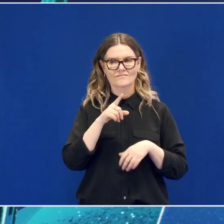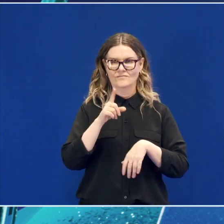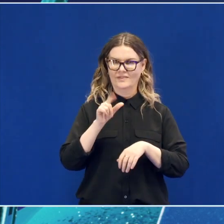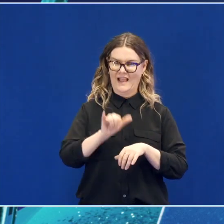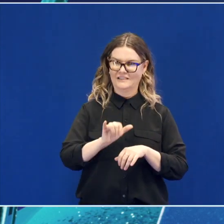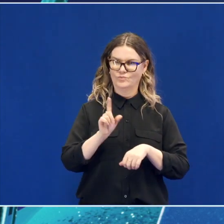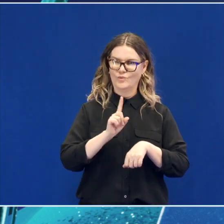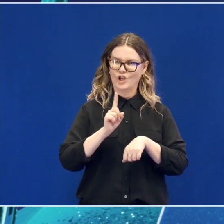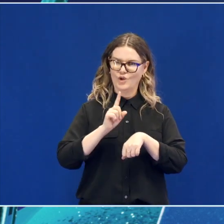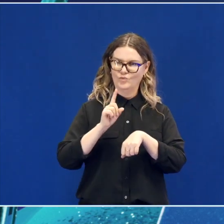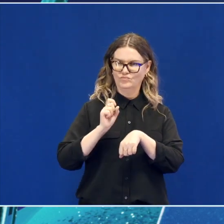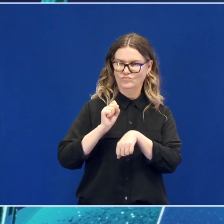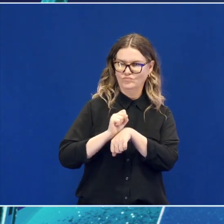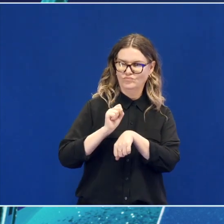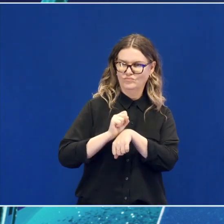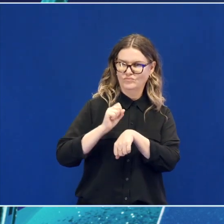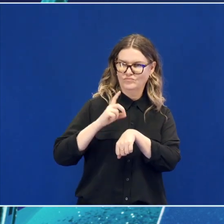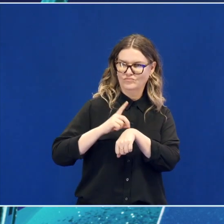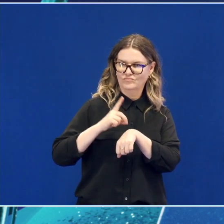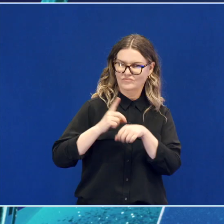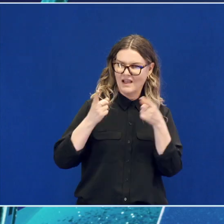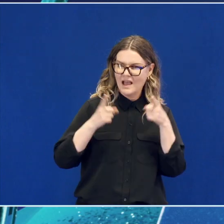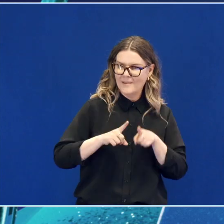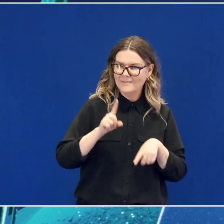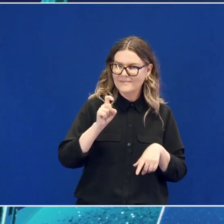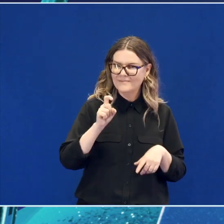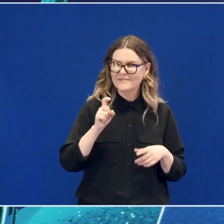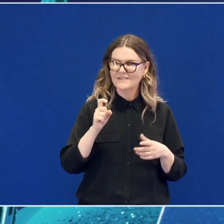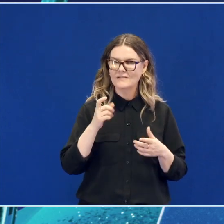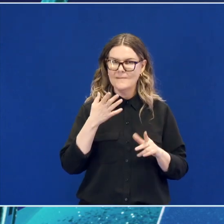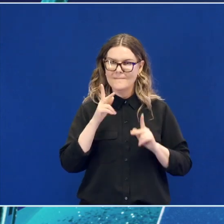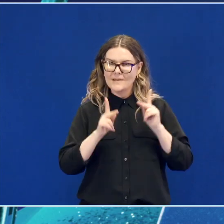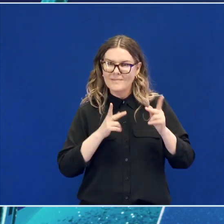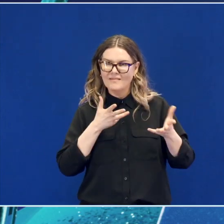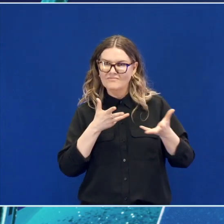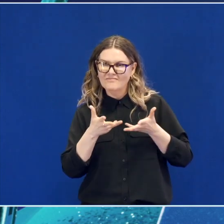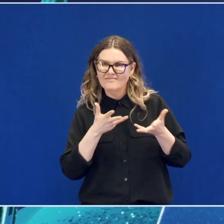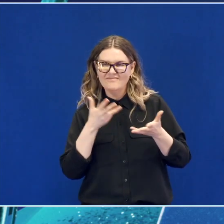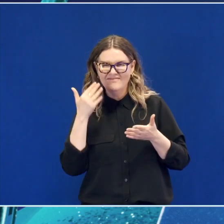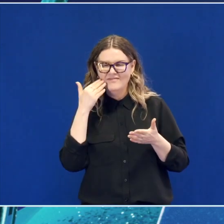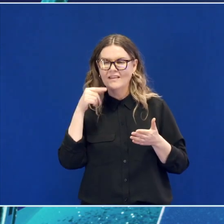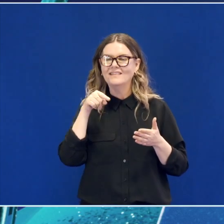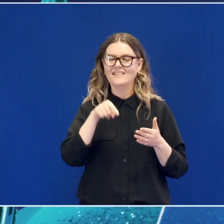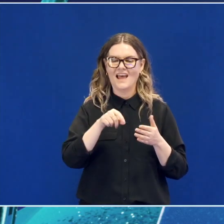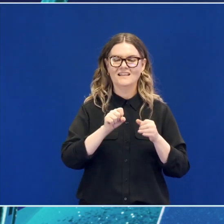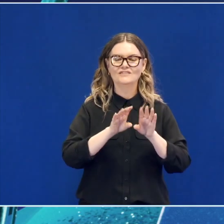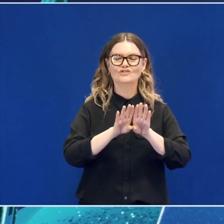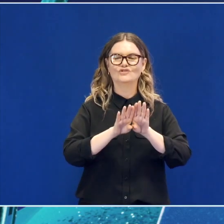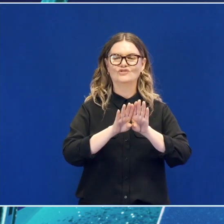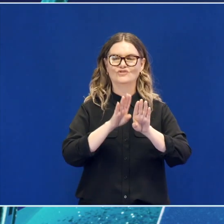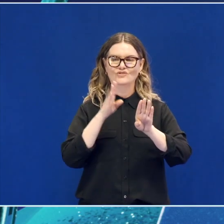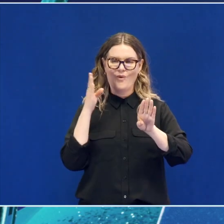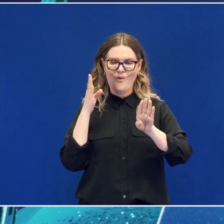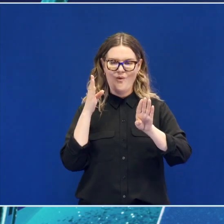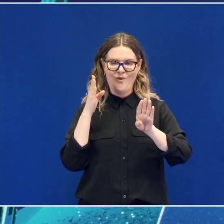to interact with your website. They're a front door. And yes, we want that front door to be accessible, but at the same time to your points,